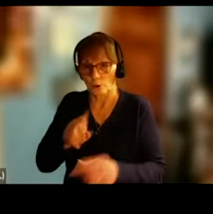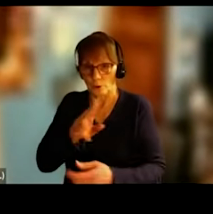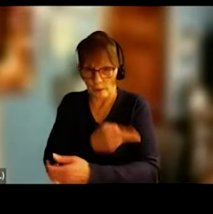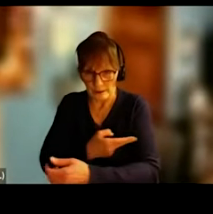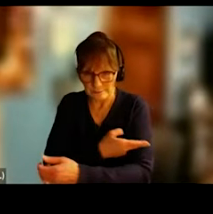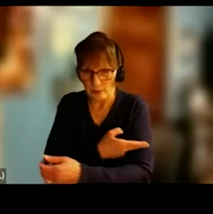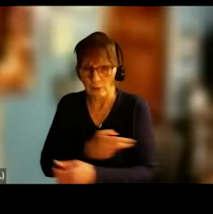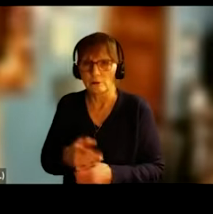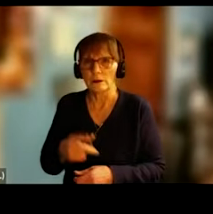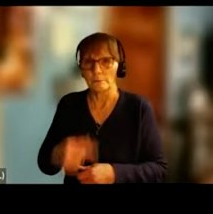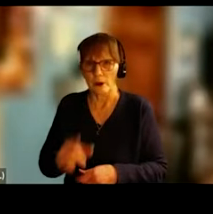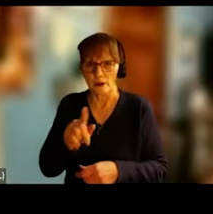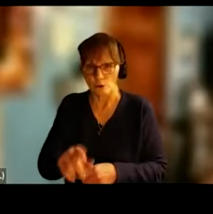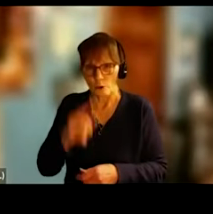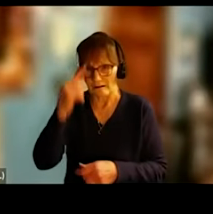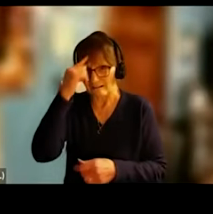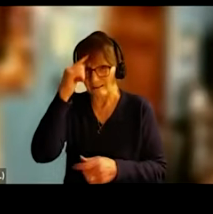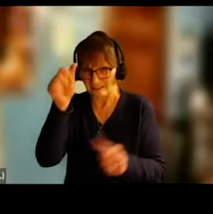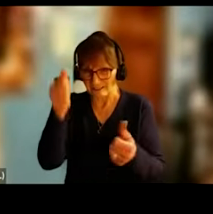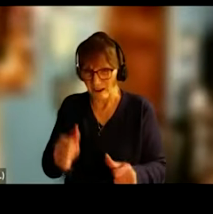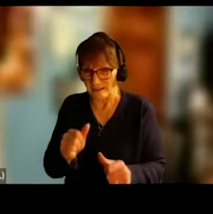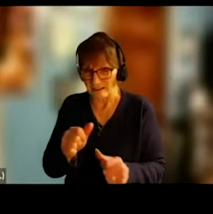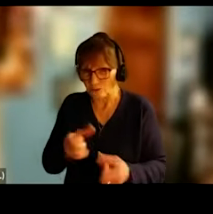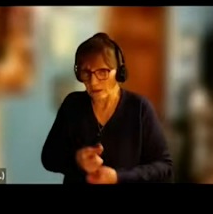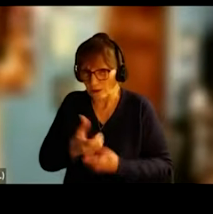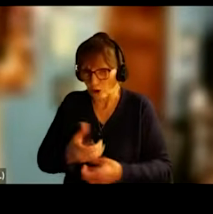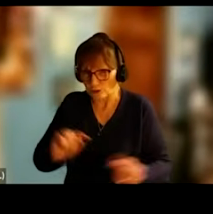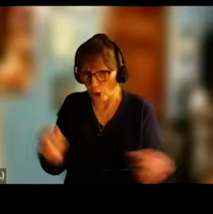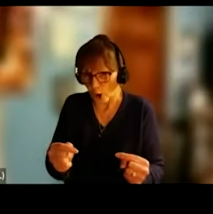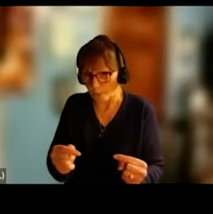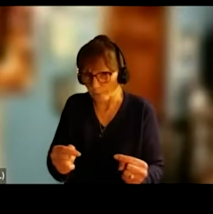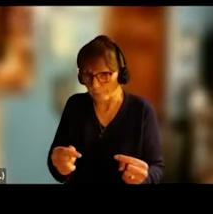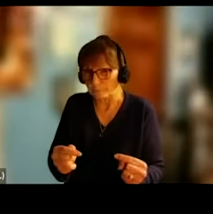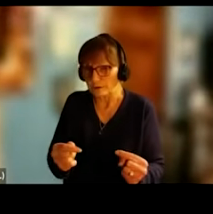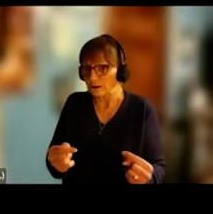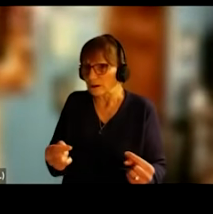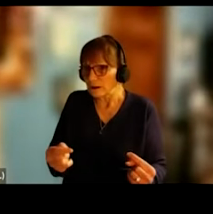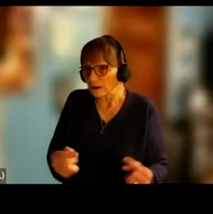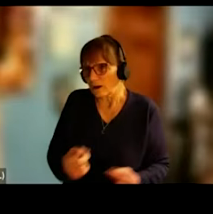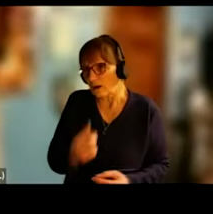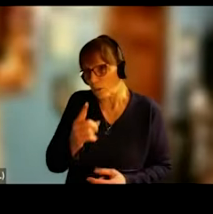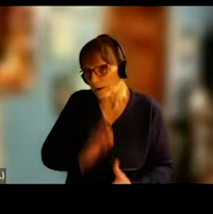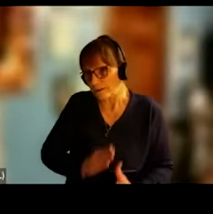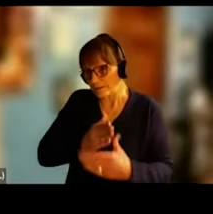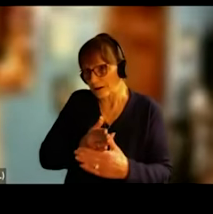that your cognitive decline is really causing harm." And one of the interventions is a medication,